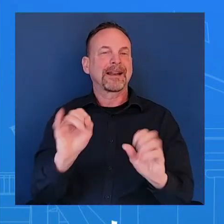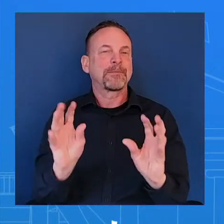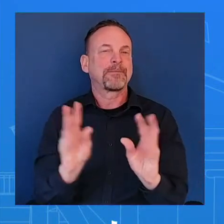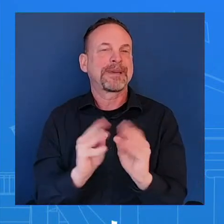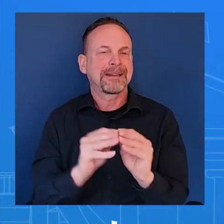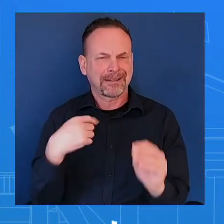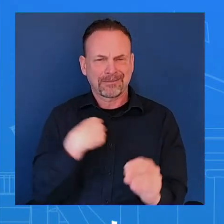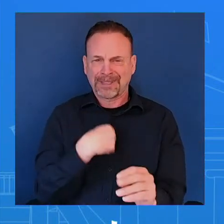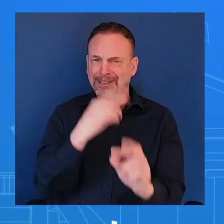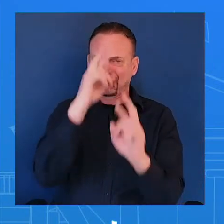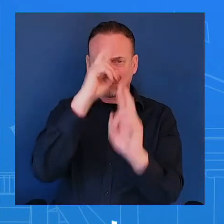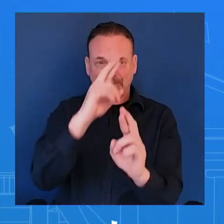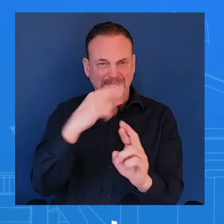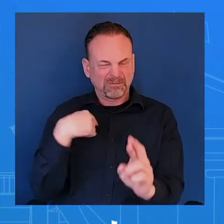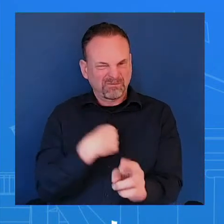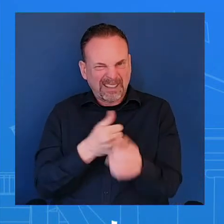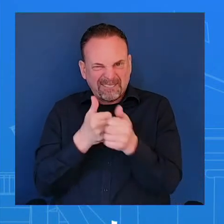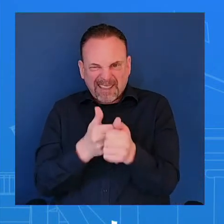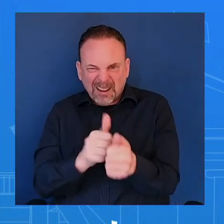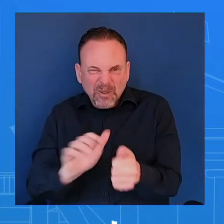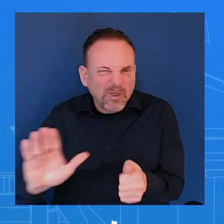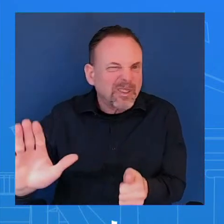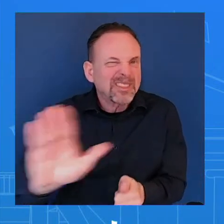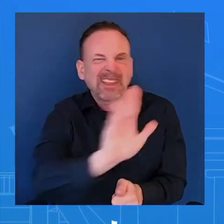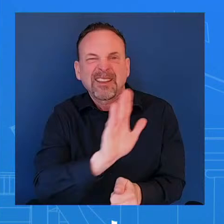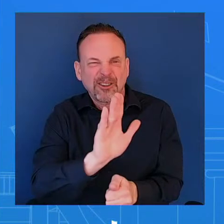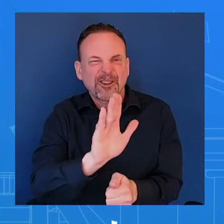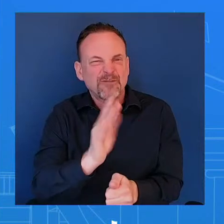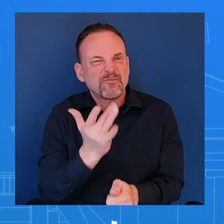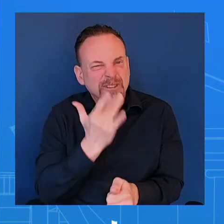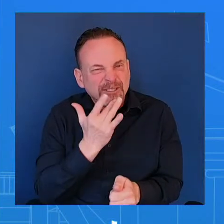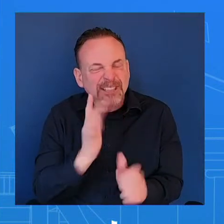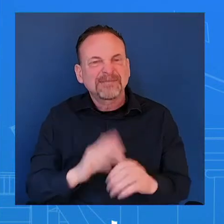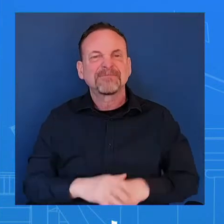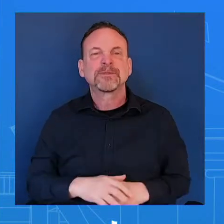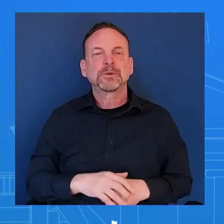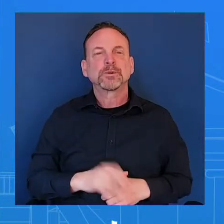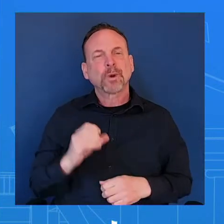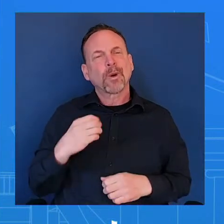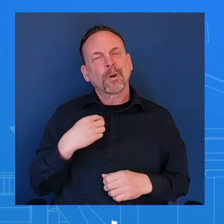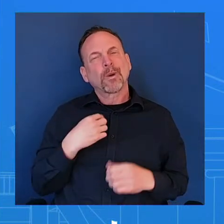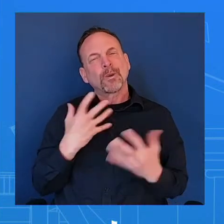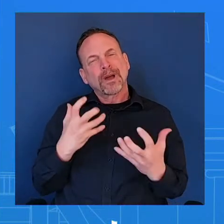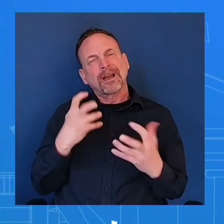And so, want to be really respectful of that. And, look, we understand it's a very painful time.